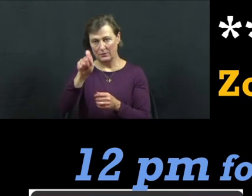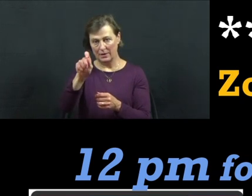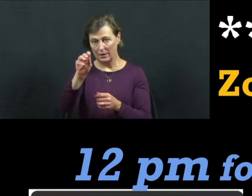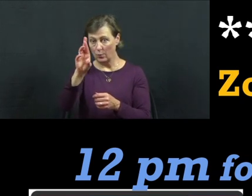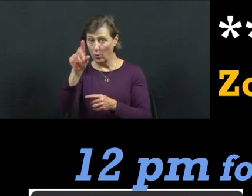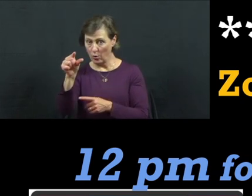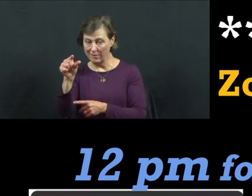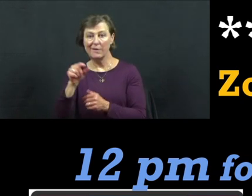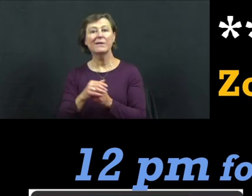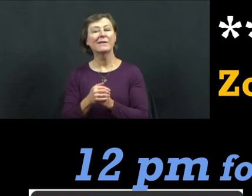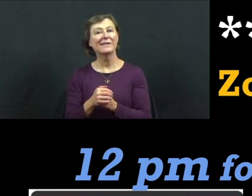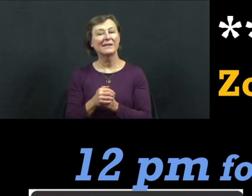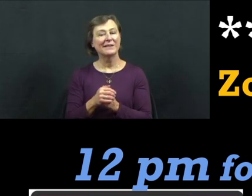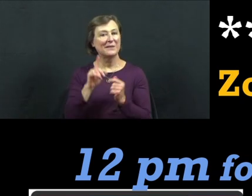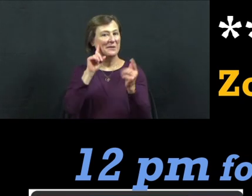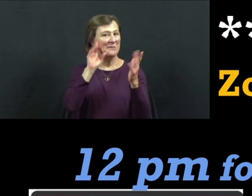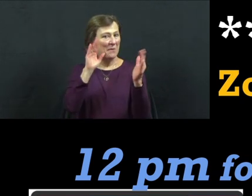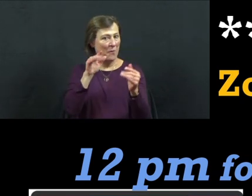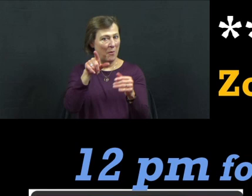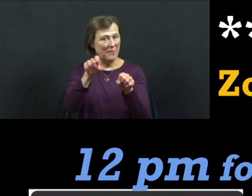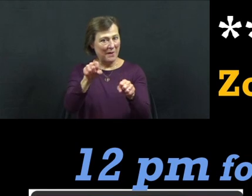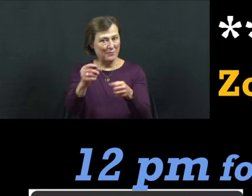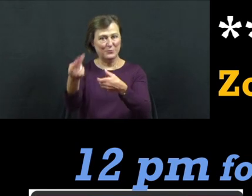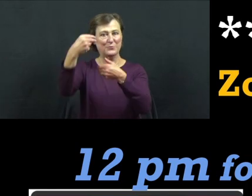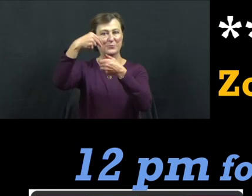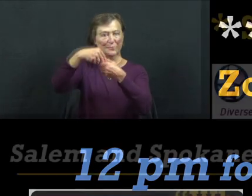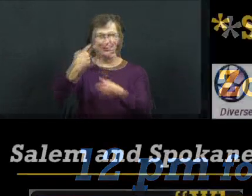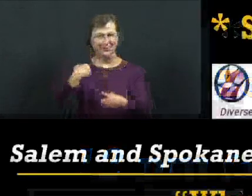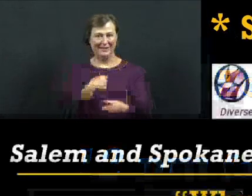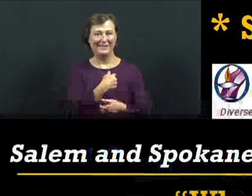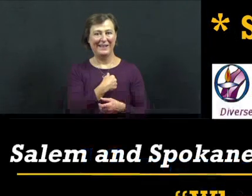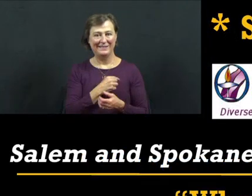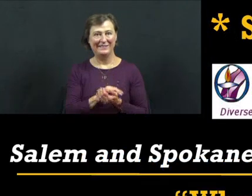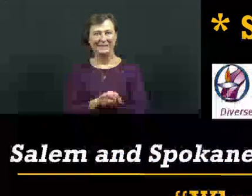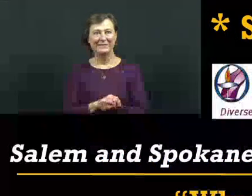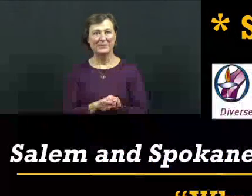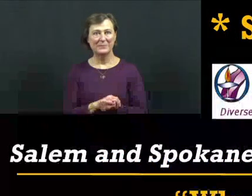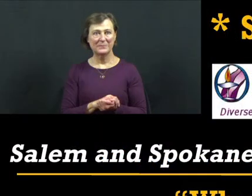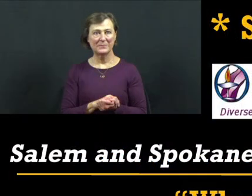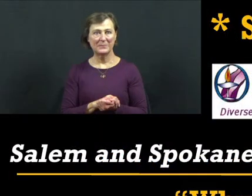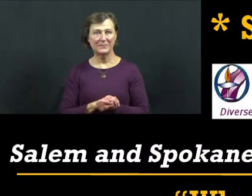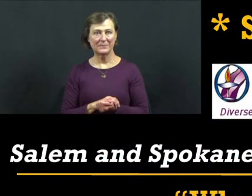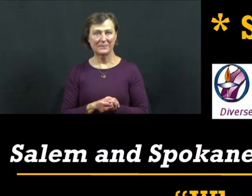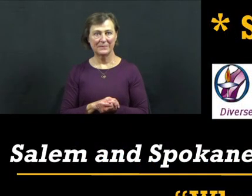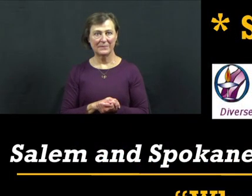and we hope that you'll be able to join us.